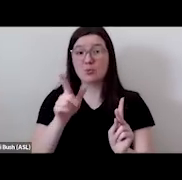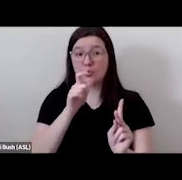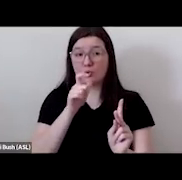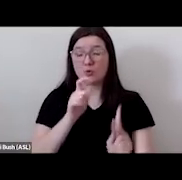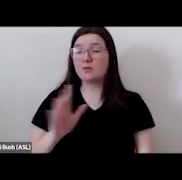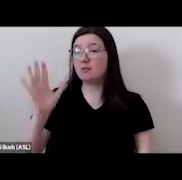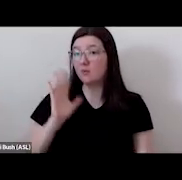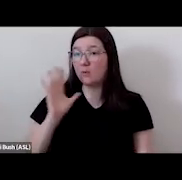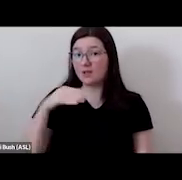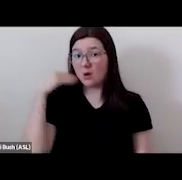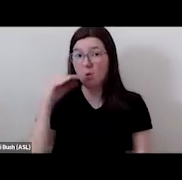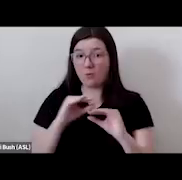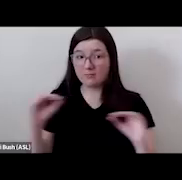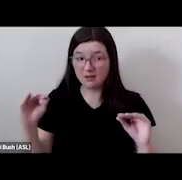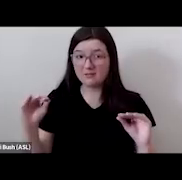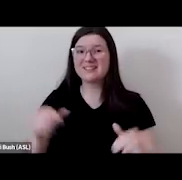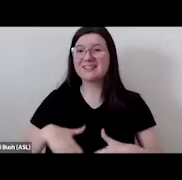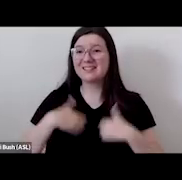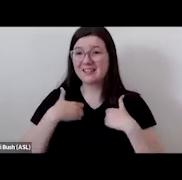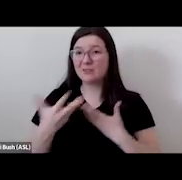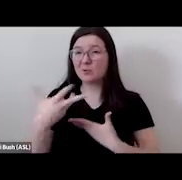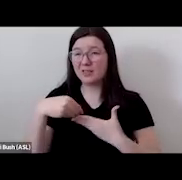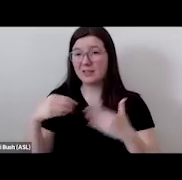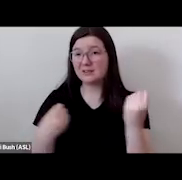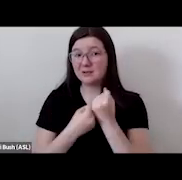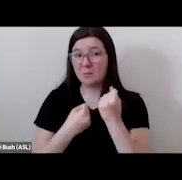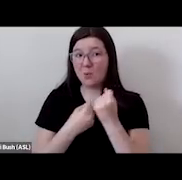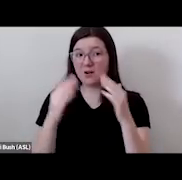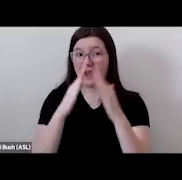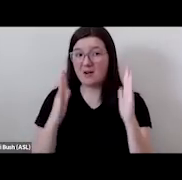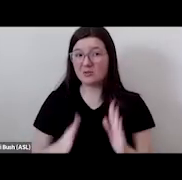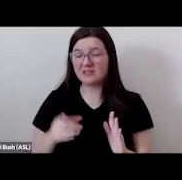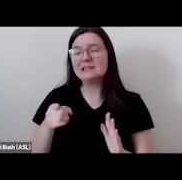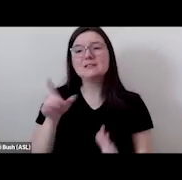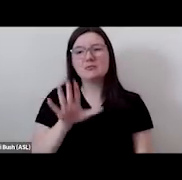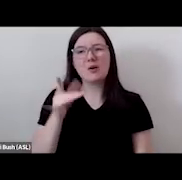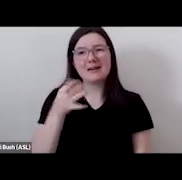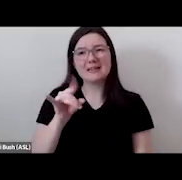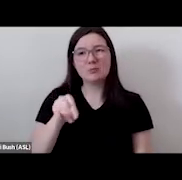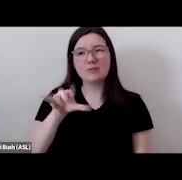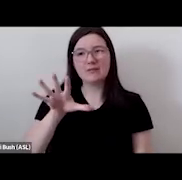And so this is three times higher than the general population. So we see that there is a bit of an increase of folks